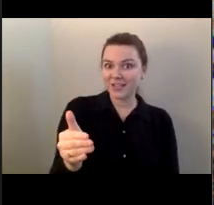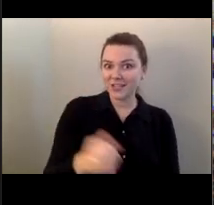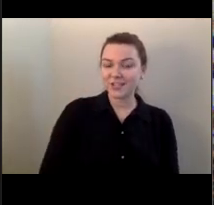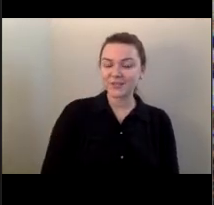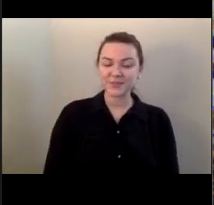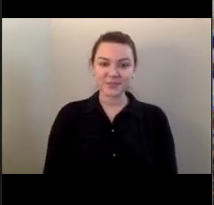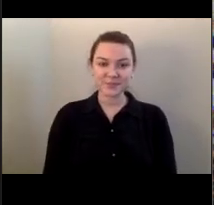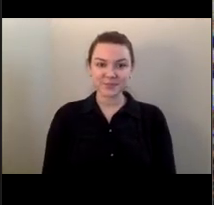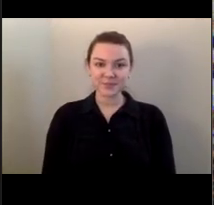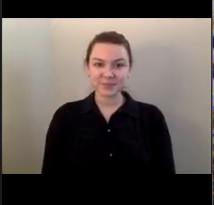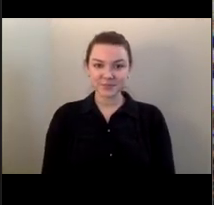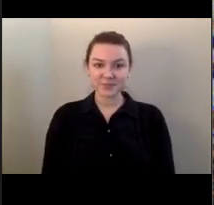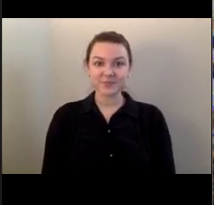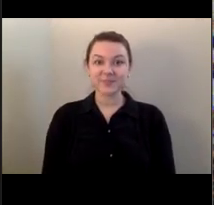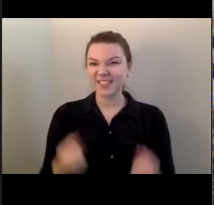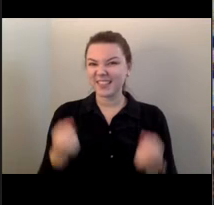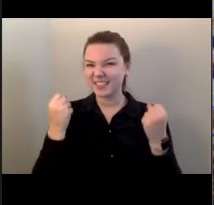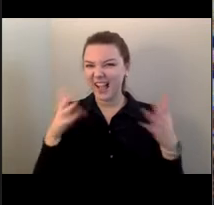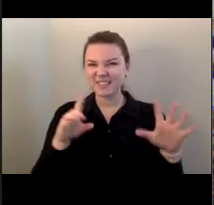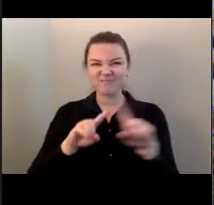Hi. Lots of different fish.